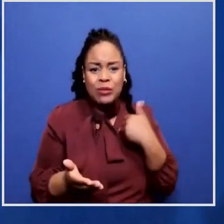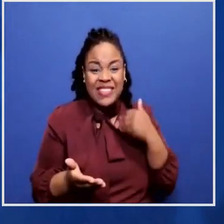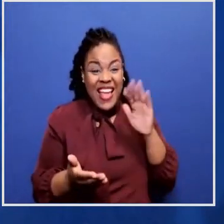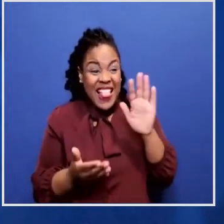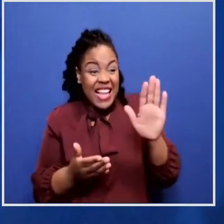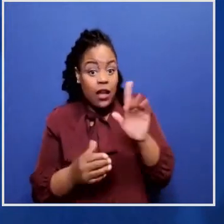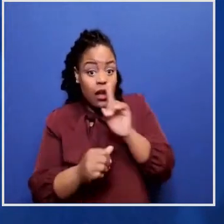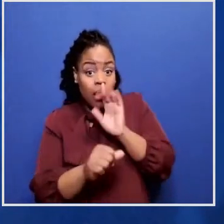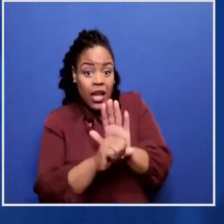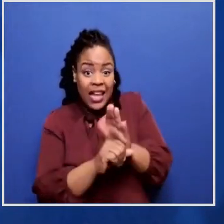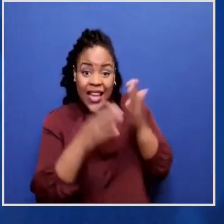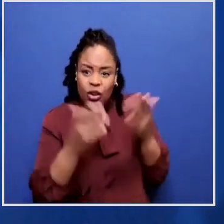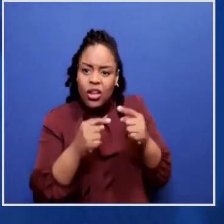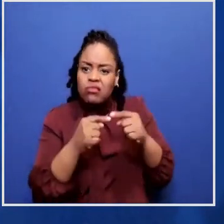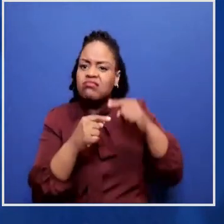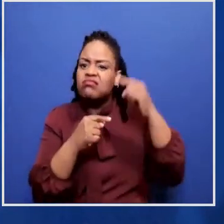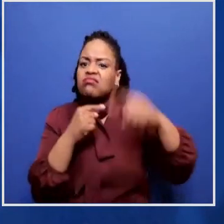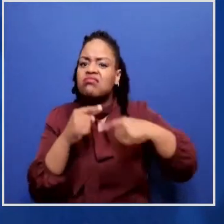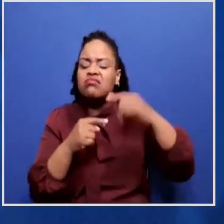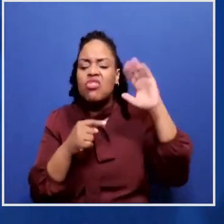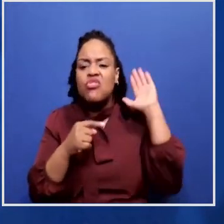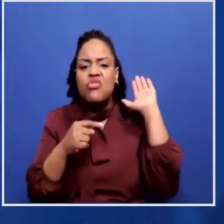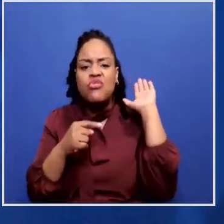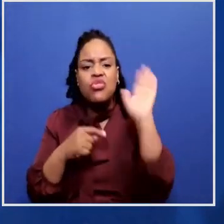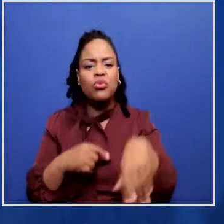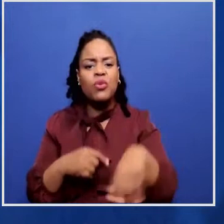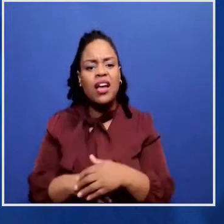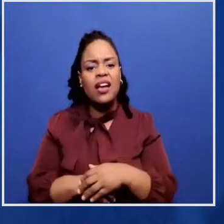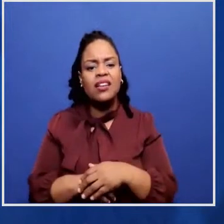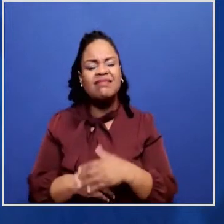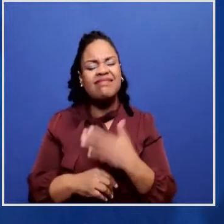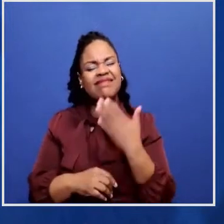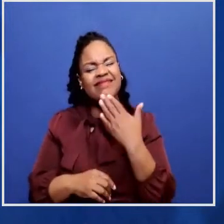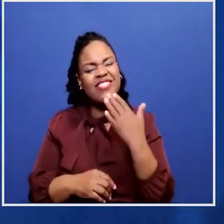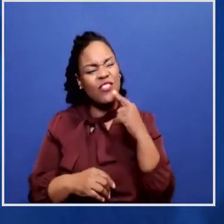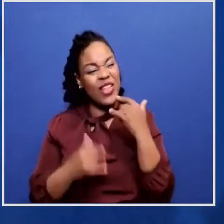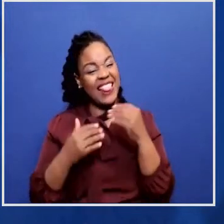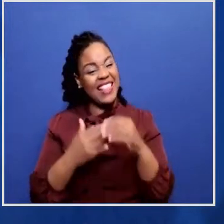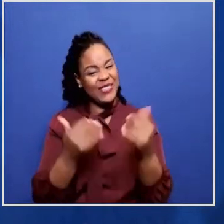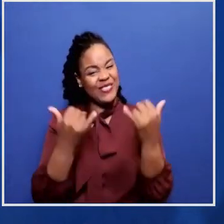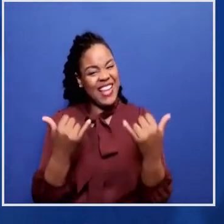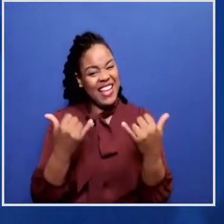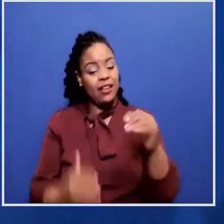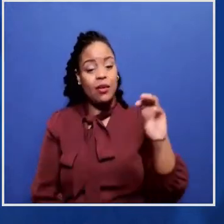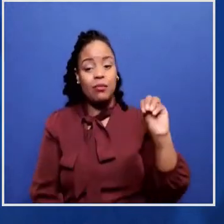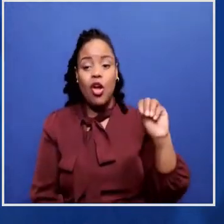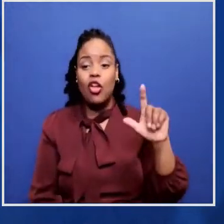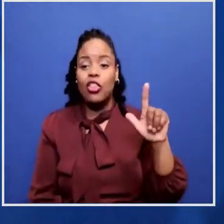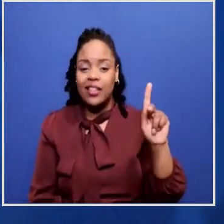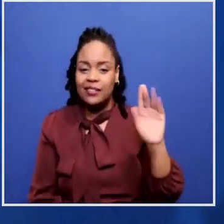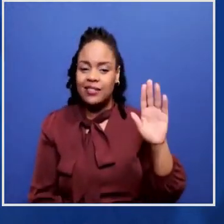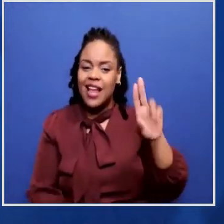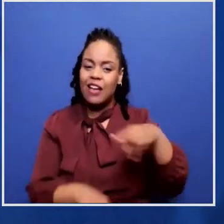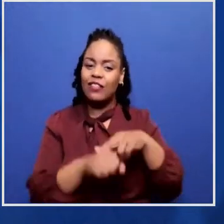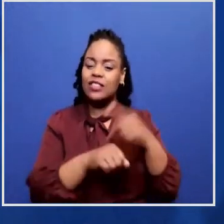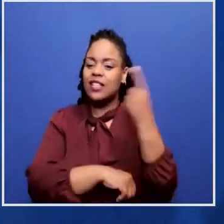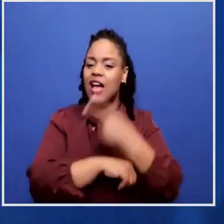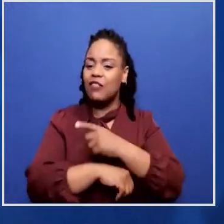ALUMNI, FOR THEIR COMMITMENT TO SERVICE, YEAR-ROUND THANK YOU